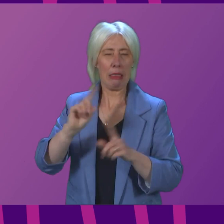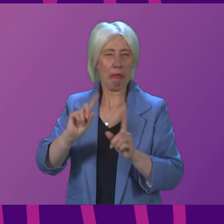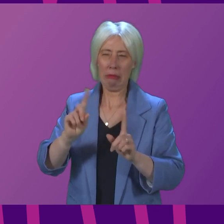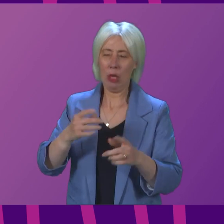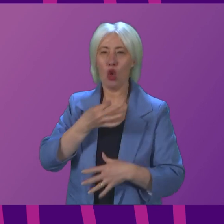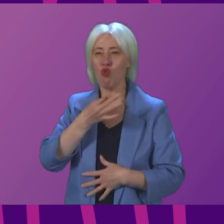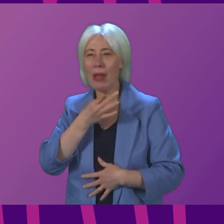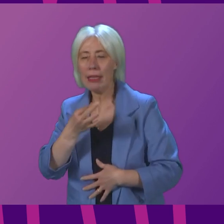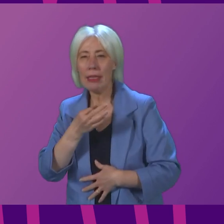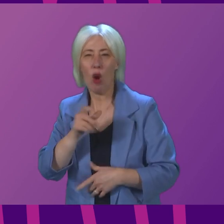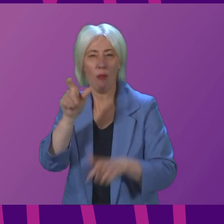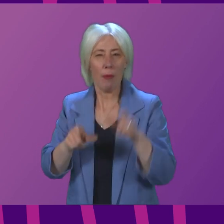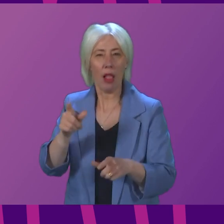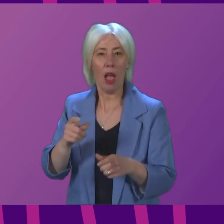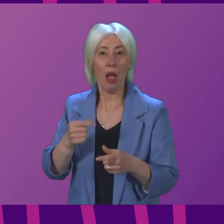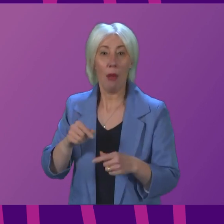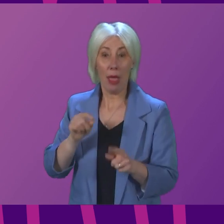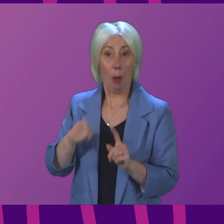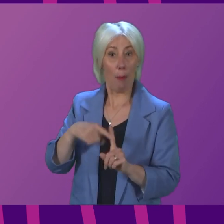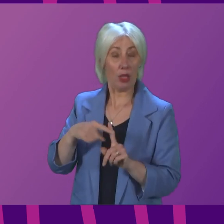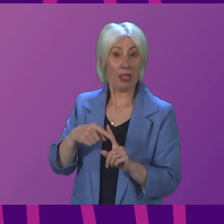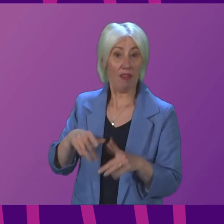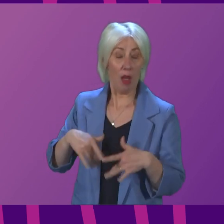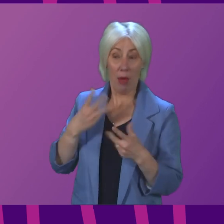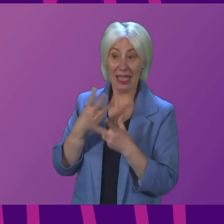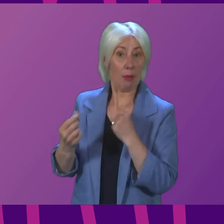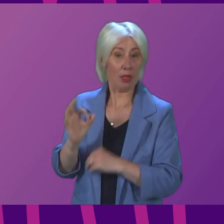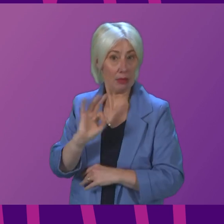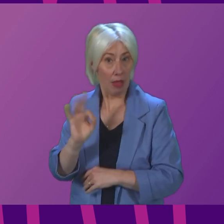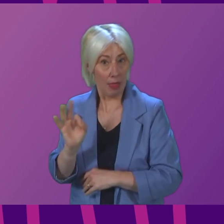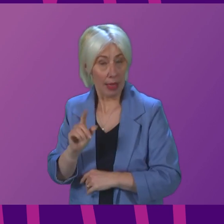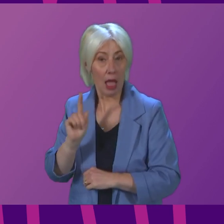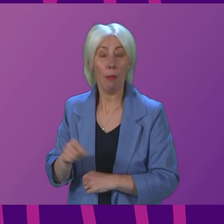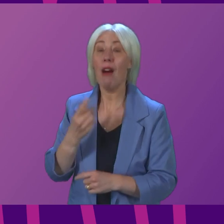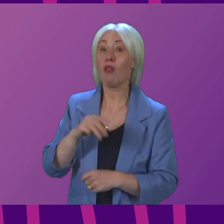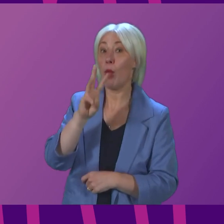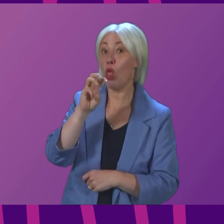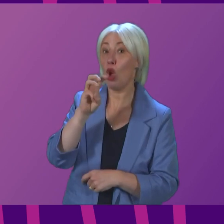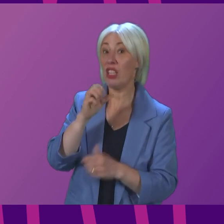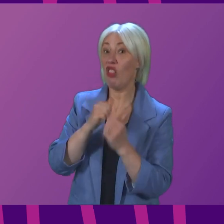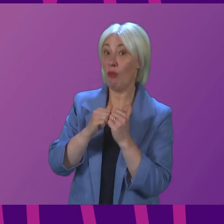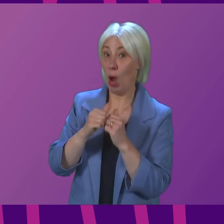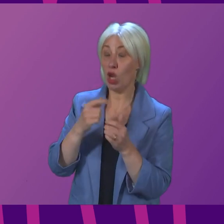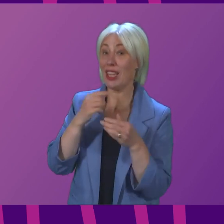of asymptomatic transmission, our guidance from as early as 13 March 2020 recommended